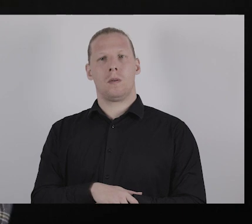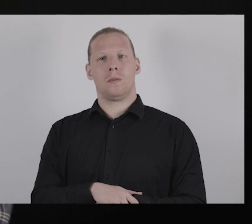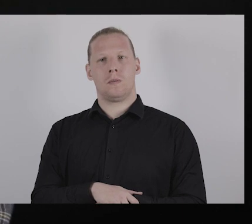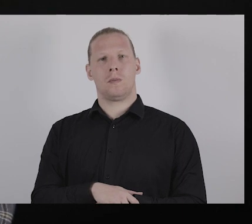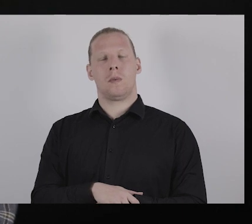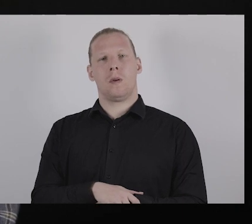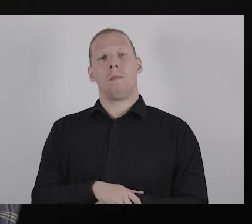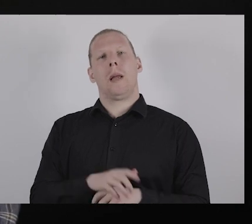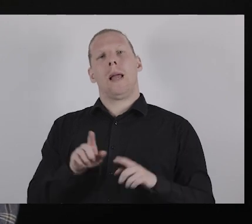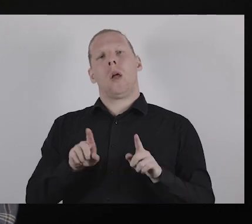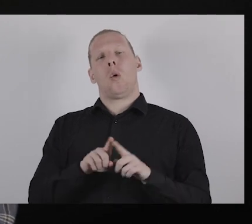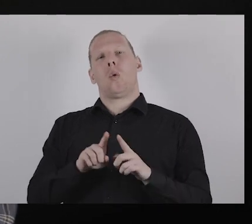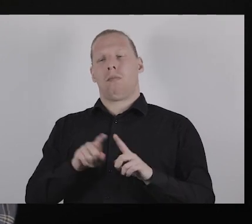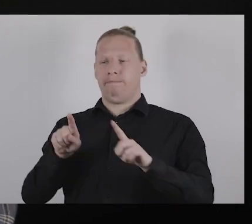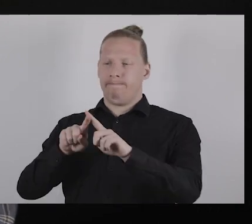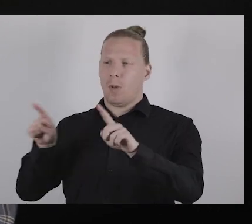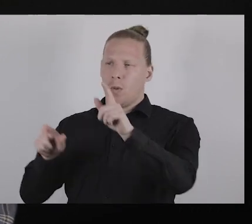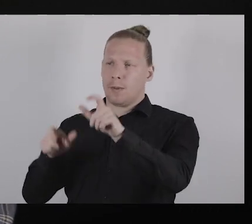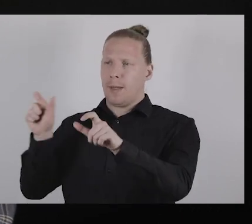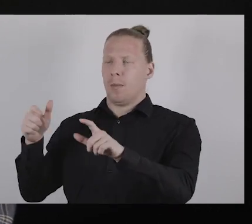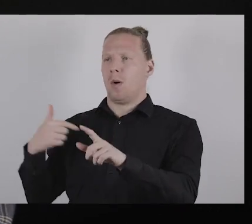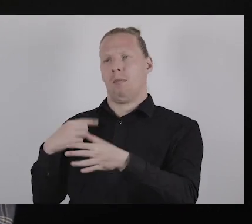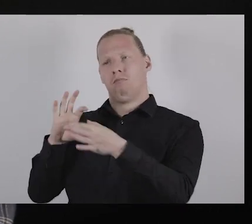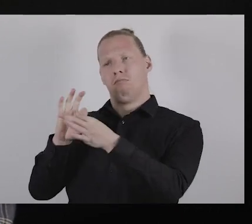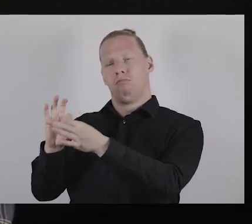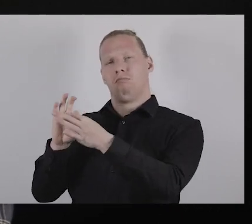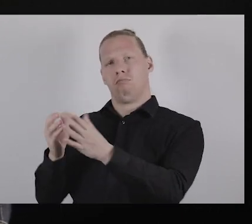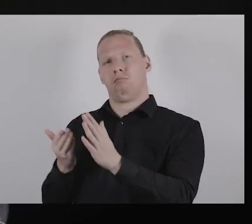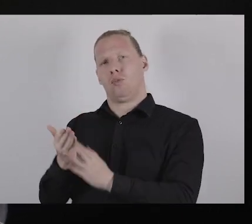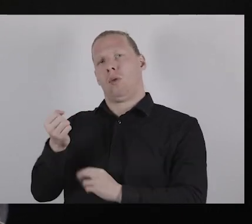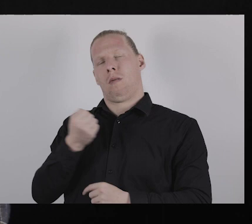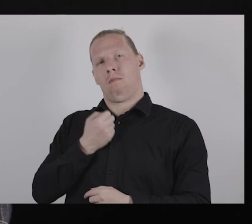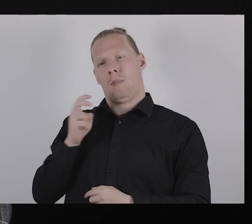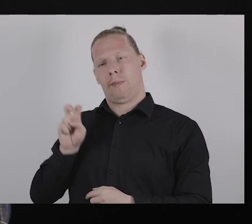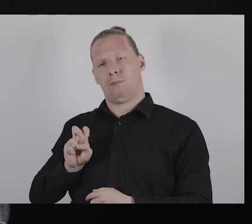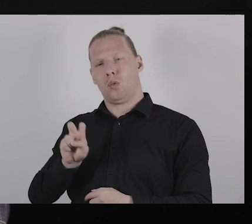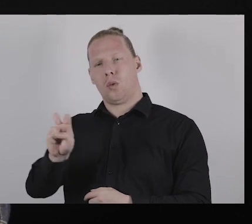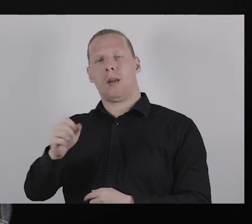and in particular also... the people that I've had the great privilege to work with